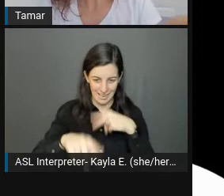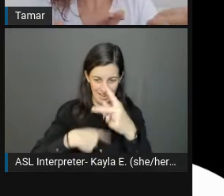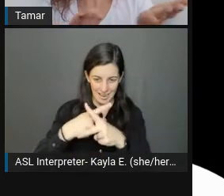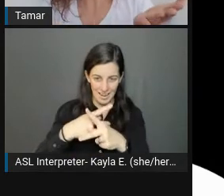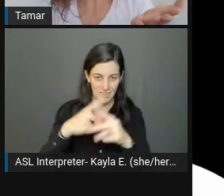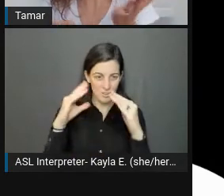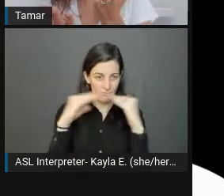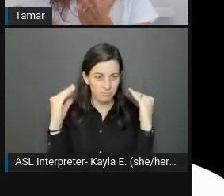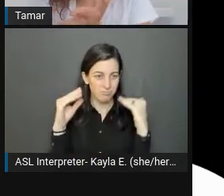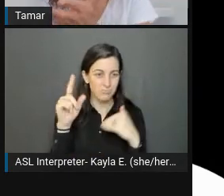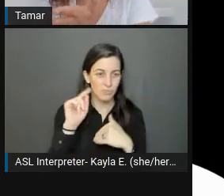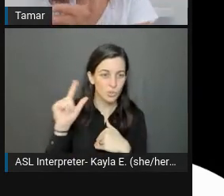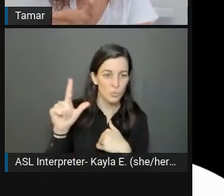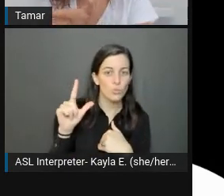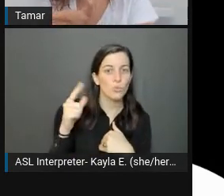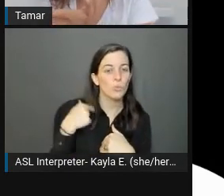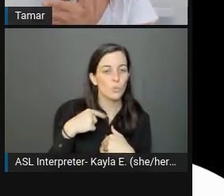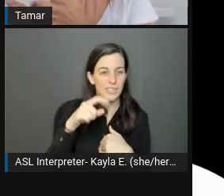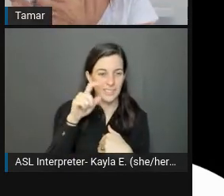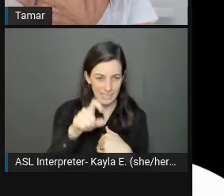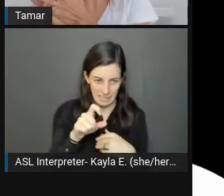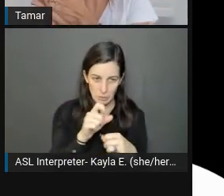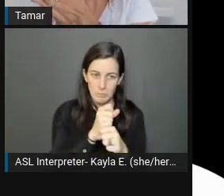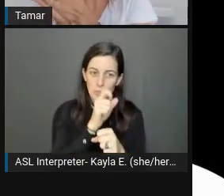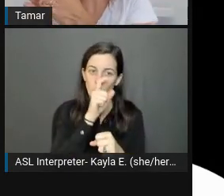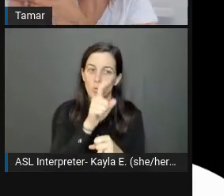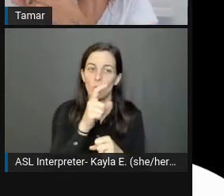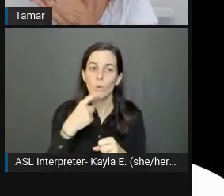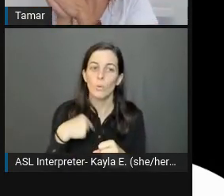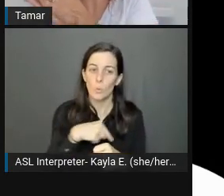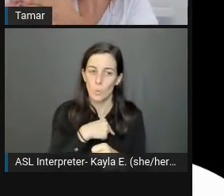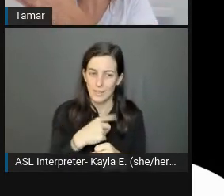Therefore, we really need to make sure that accessibility speaks